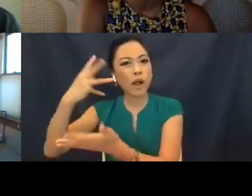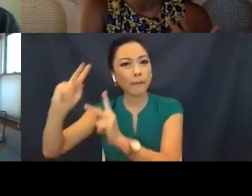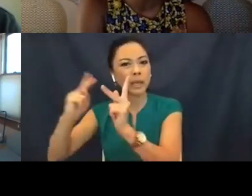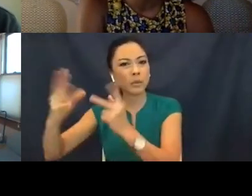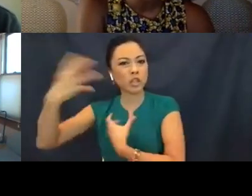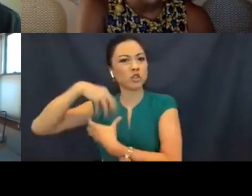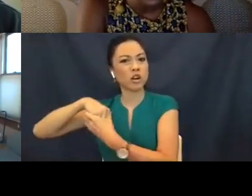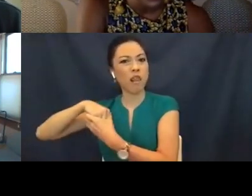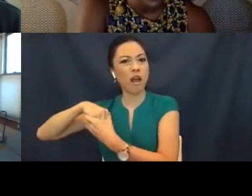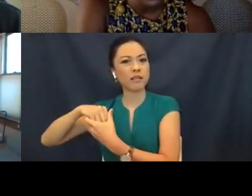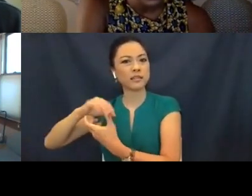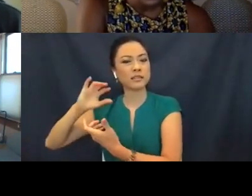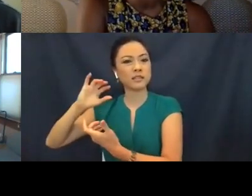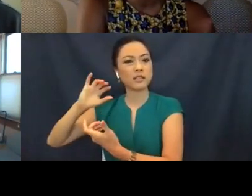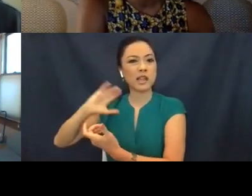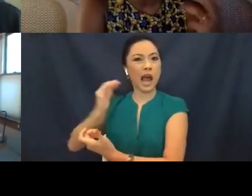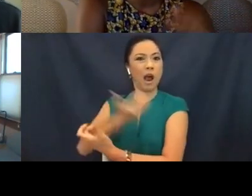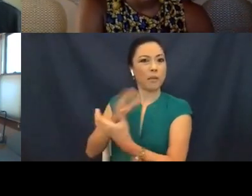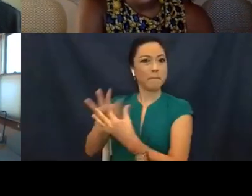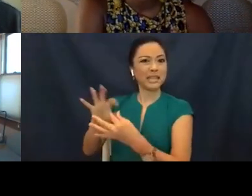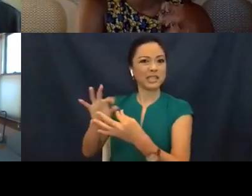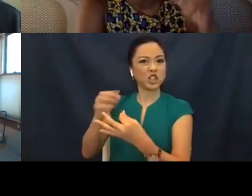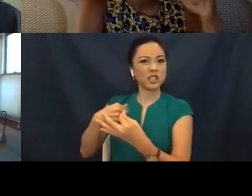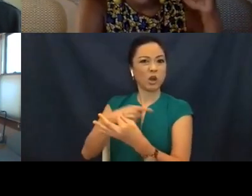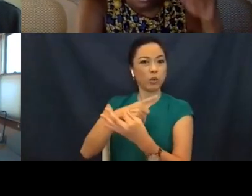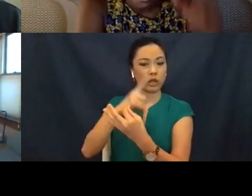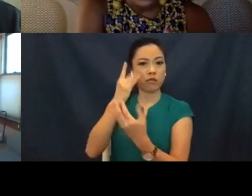we have been told about ourselves. There are many folks committed to